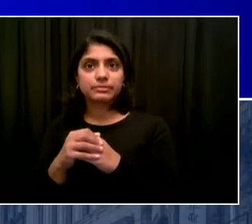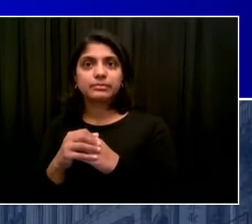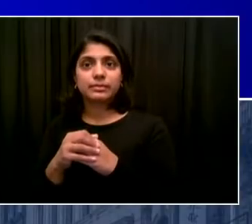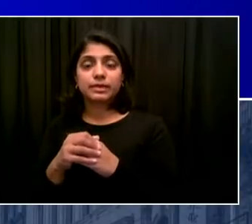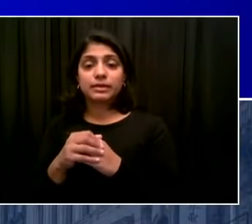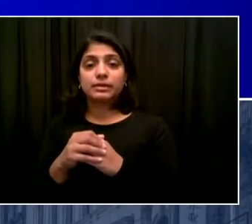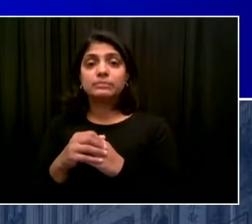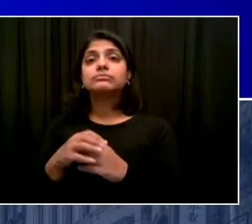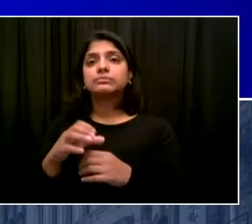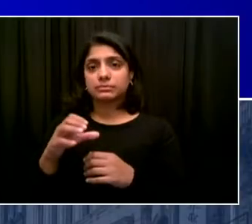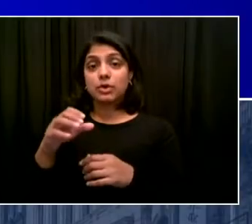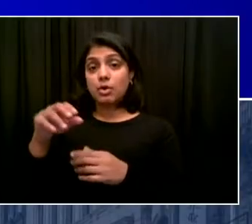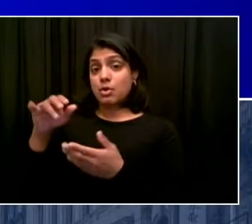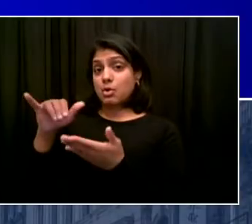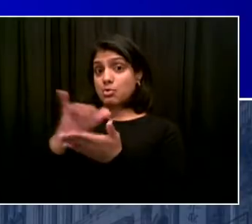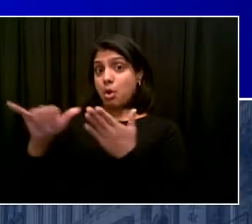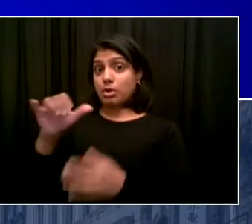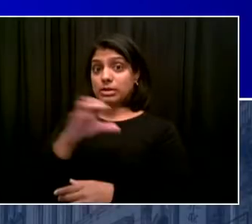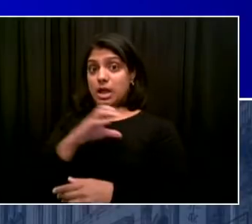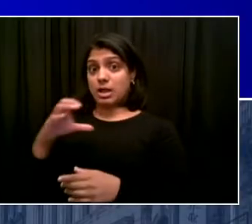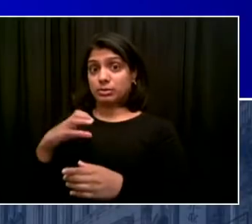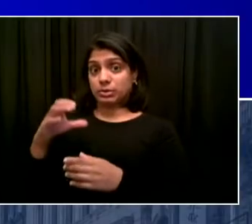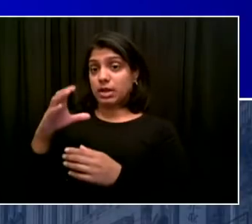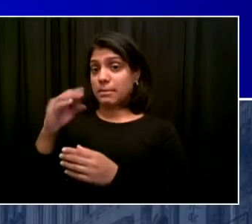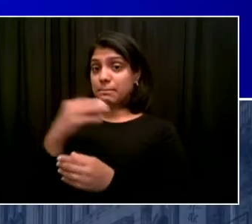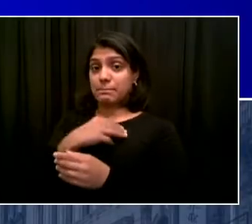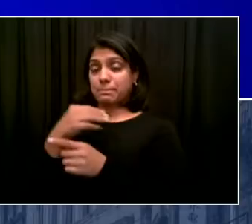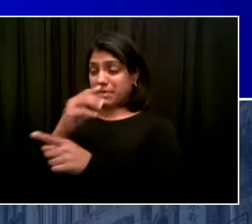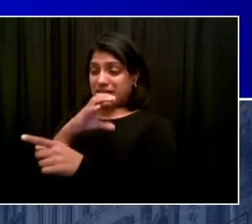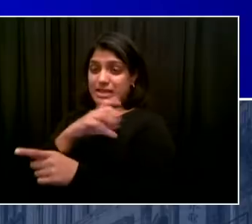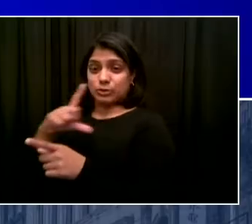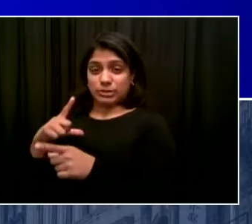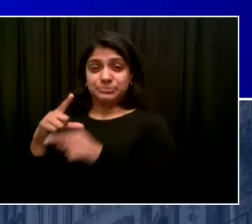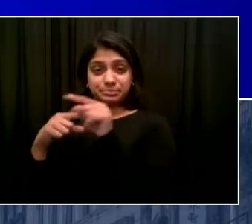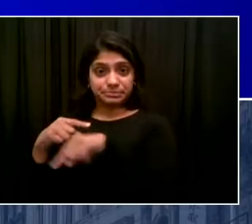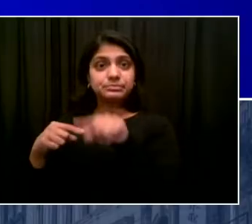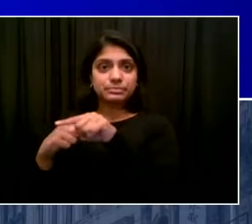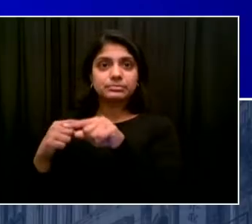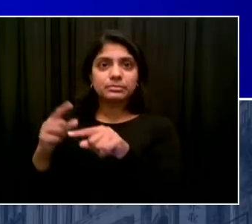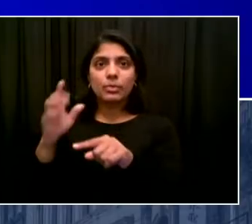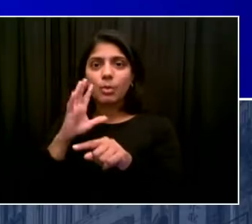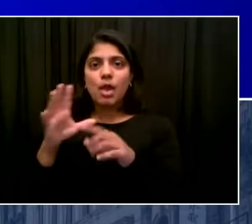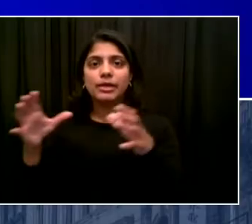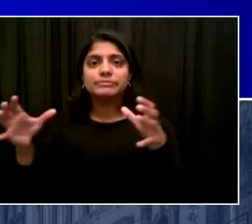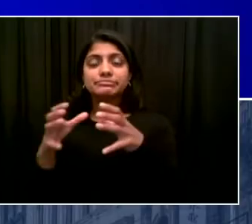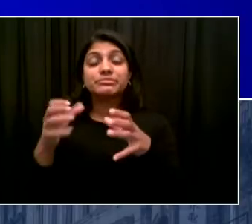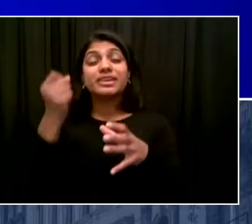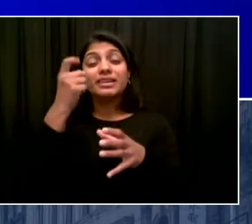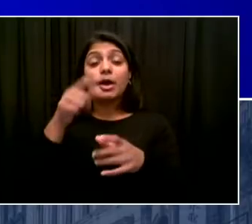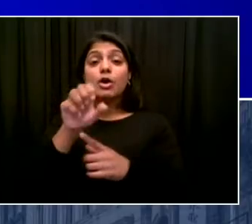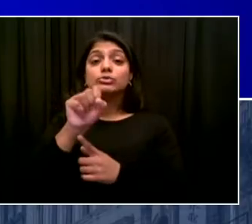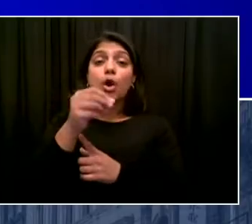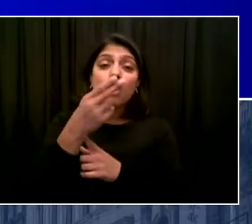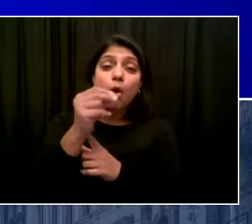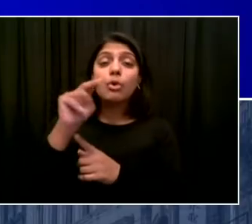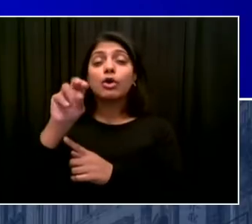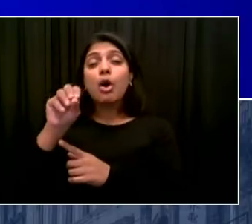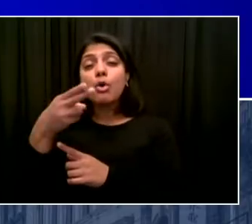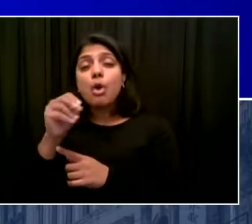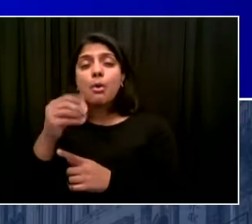NEIGHBORHOOD PLAN. BECAUSE IT SAYS WE NEED AFFORDABLE HOUSING EVERYWHERE IN NEW YORK CITY